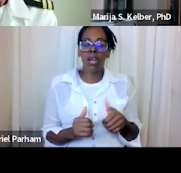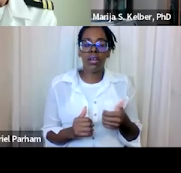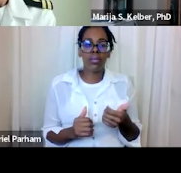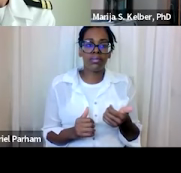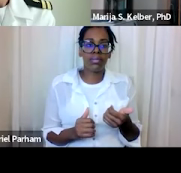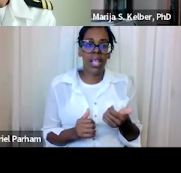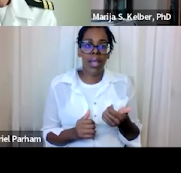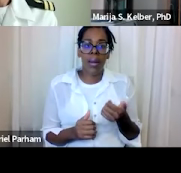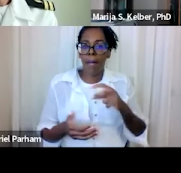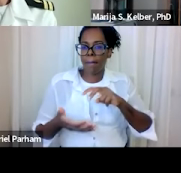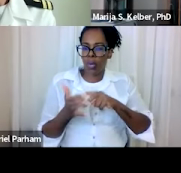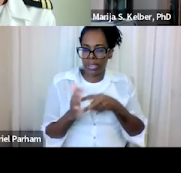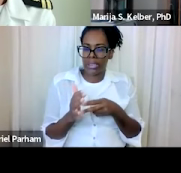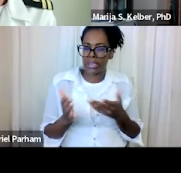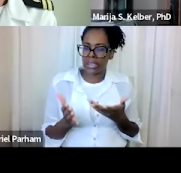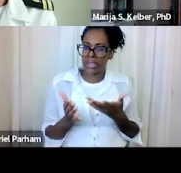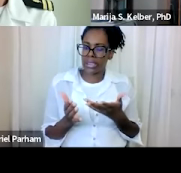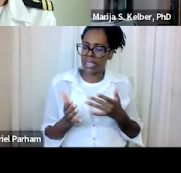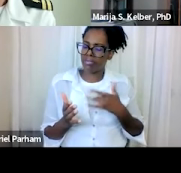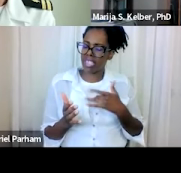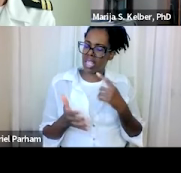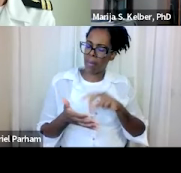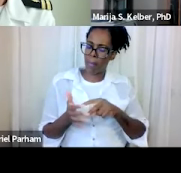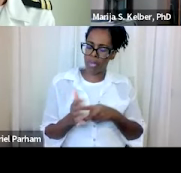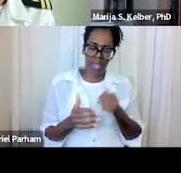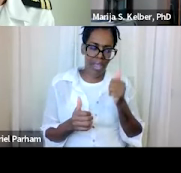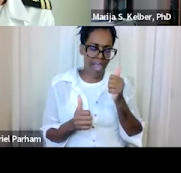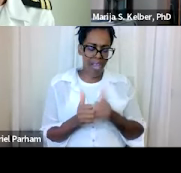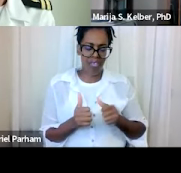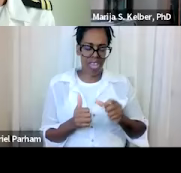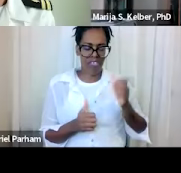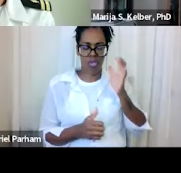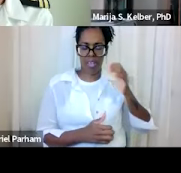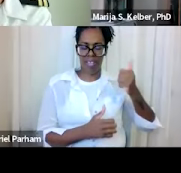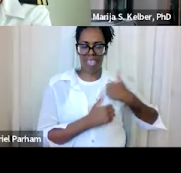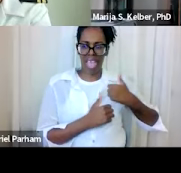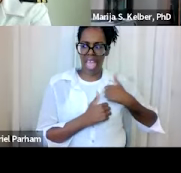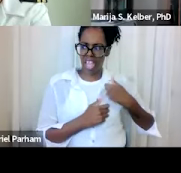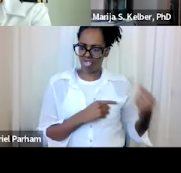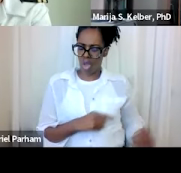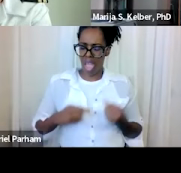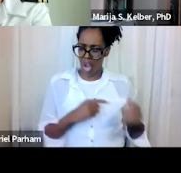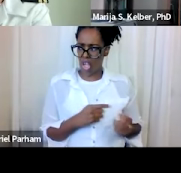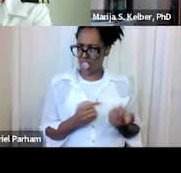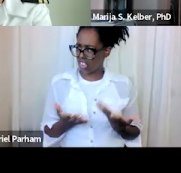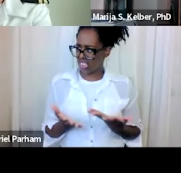in the clinical space really struggles with, "How do I find the same level